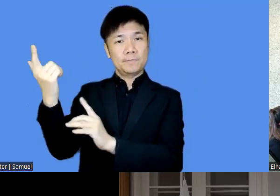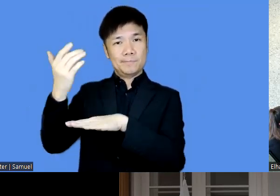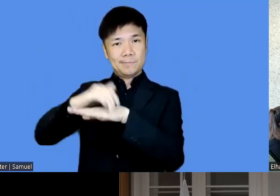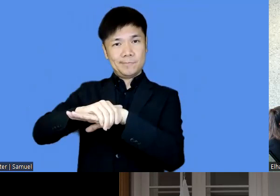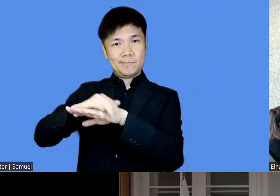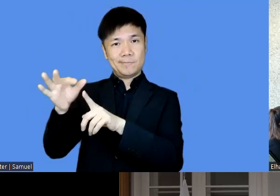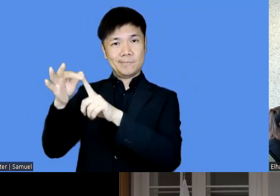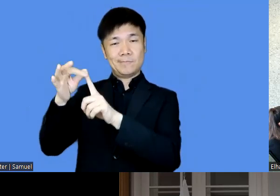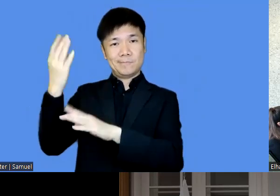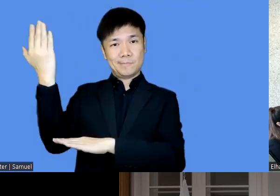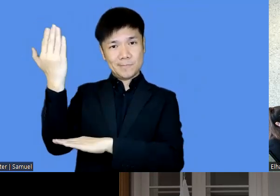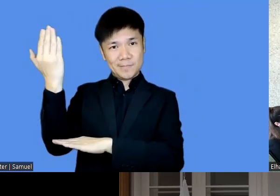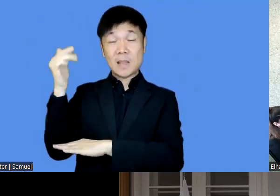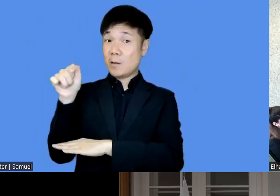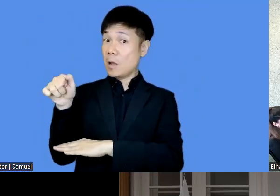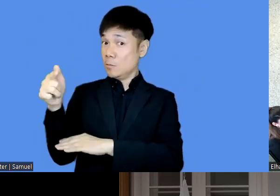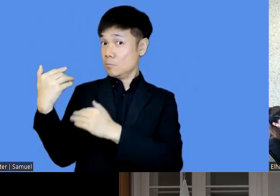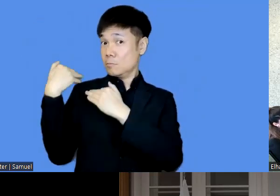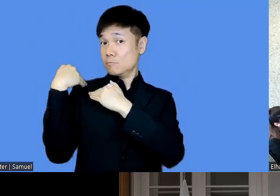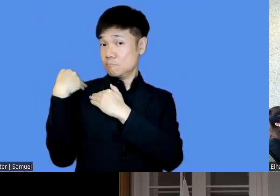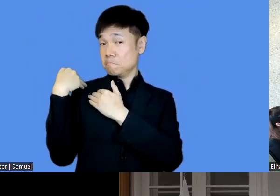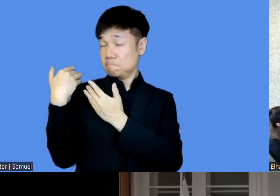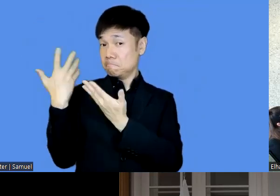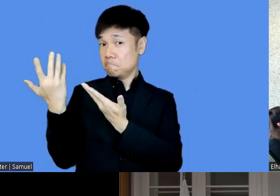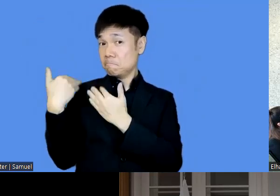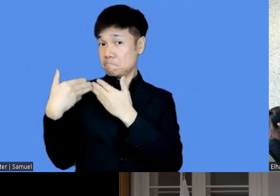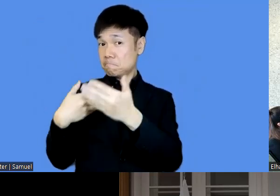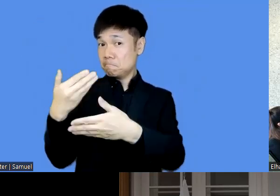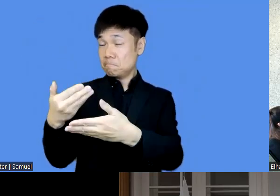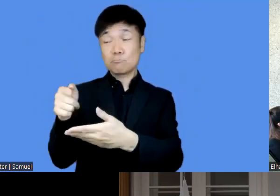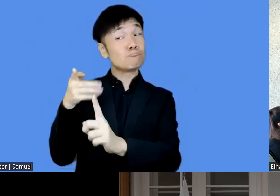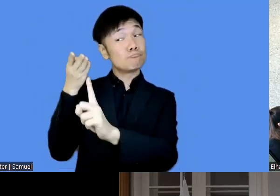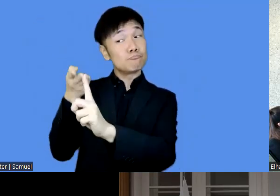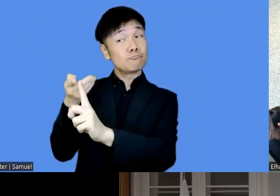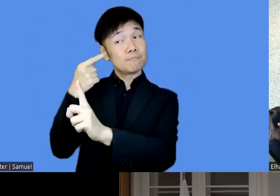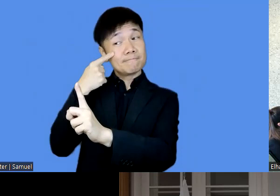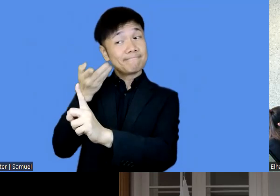forward is really the question, but I think they're exceptionally valuable buzz it does